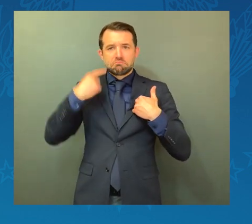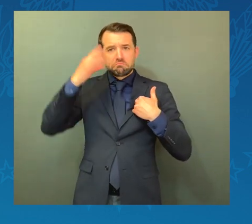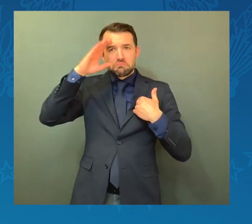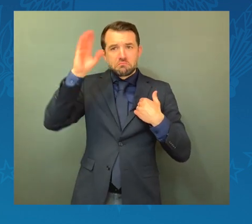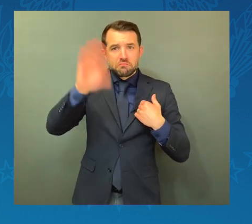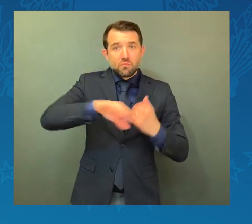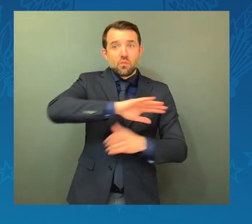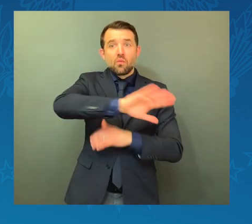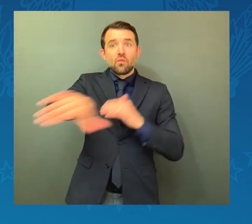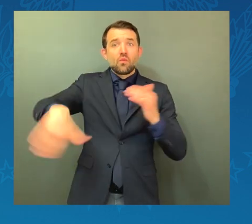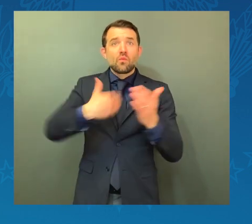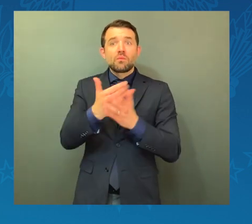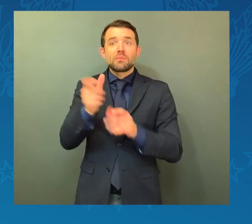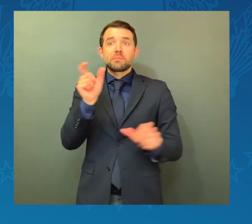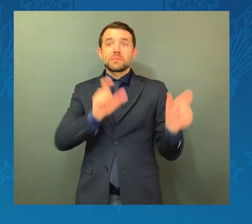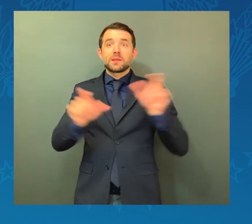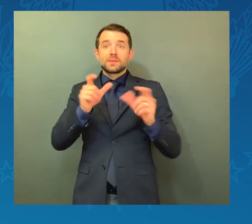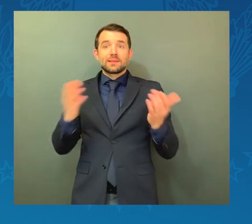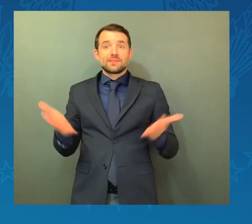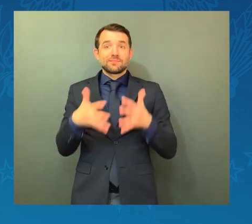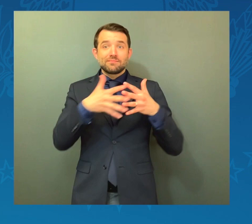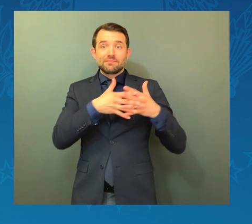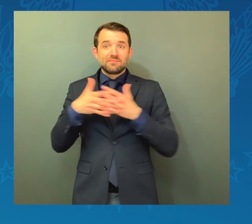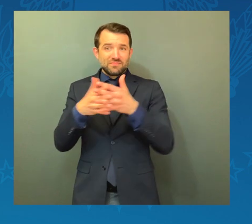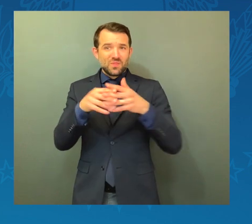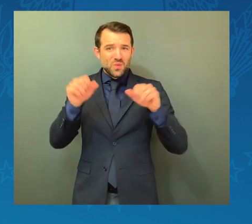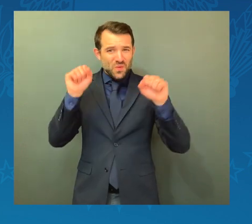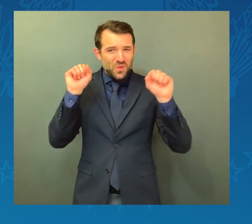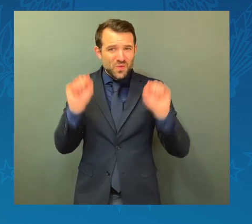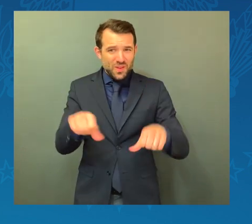sadly, can access this essential support.